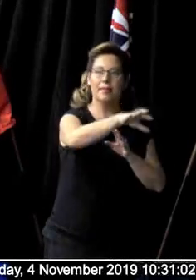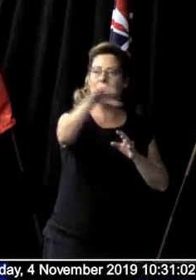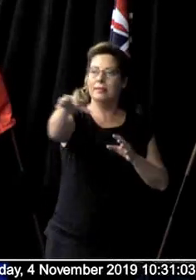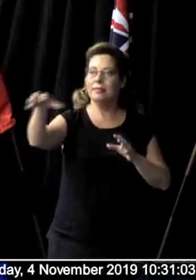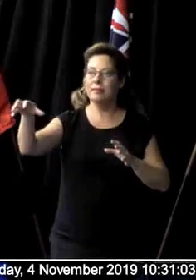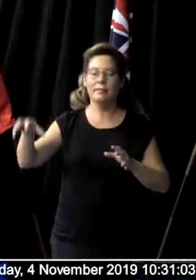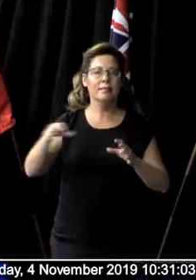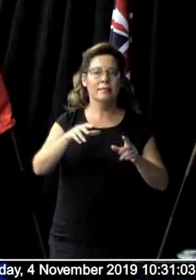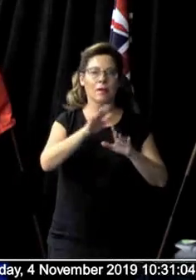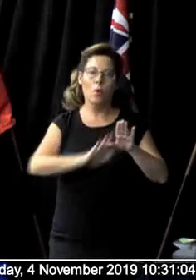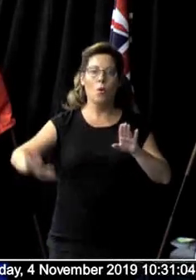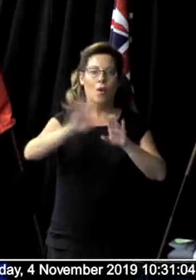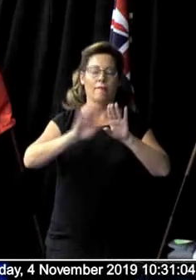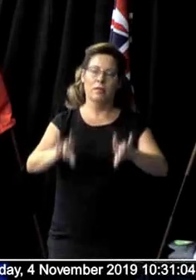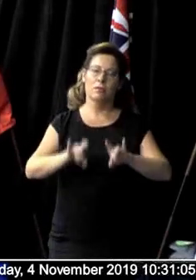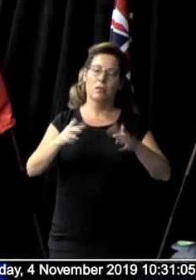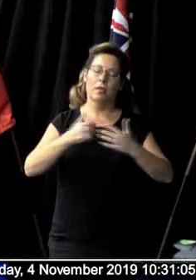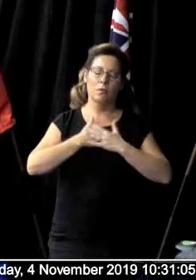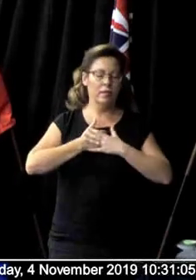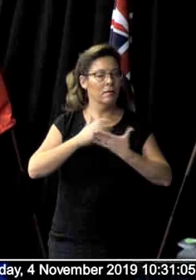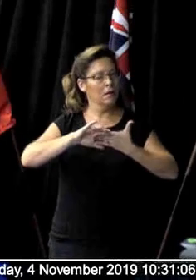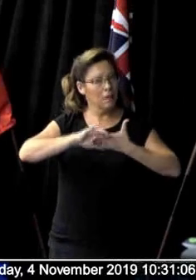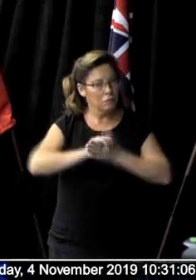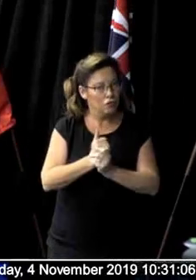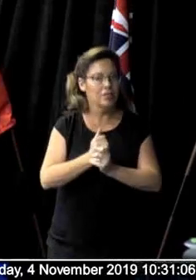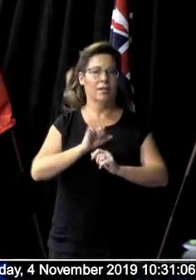you have made, and will make, to the work of the Commission.